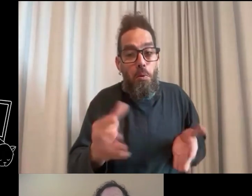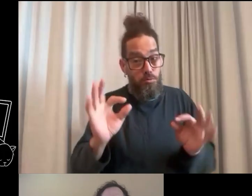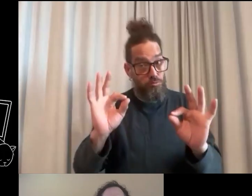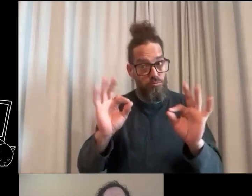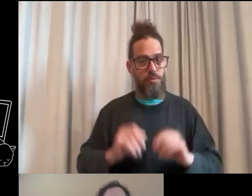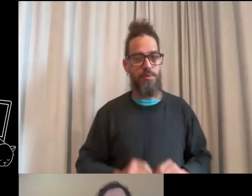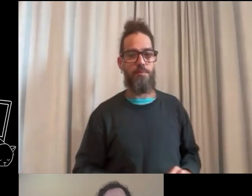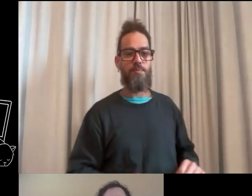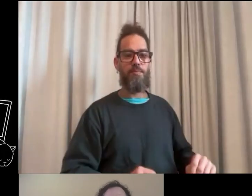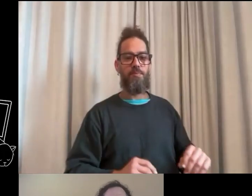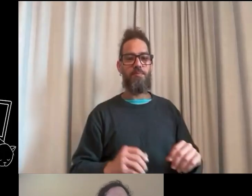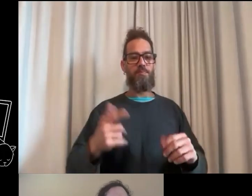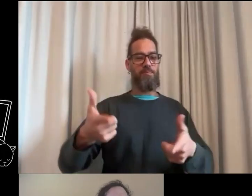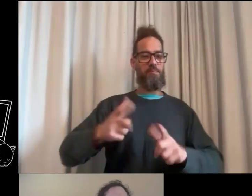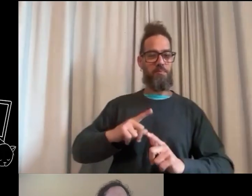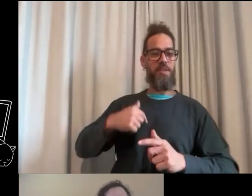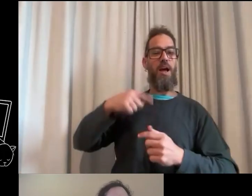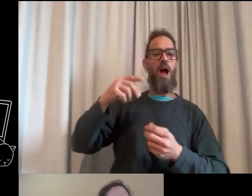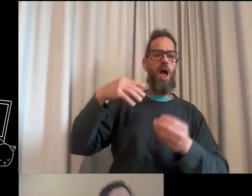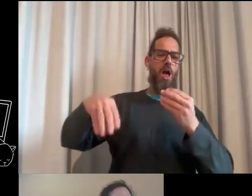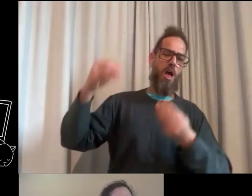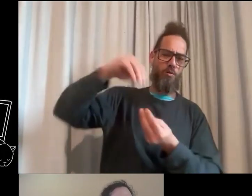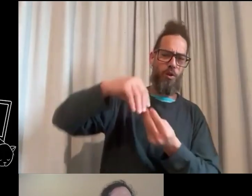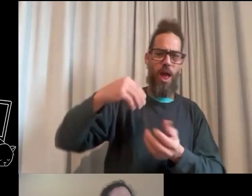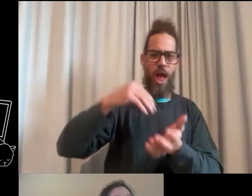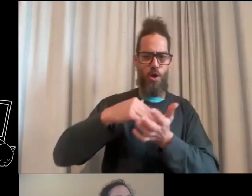And we'll tell you all when it's available.